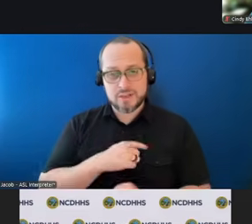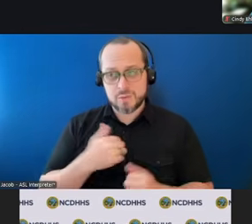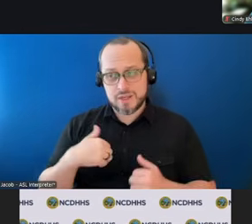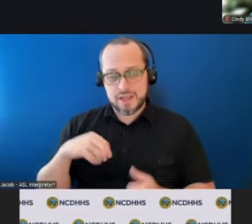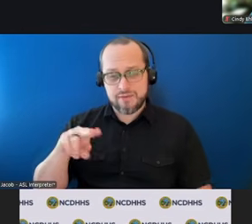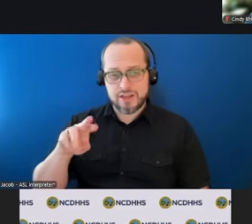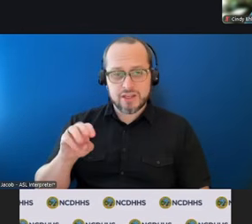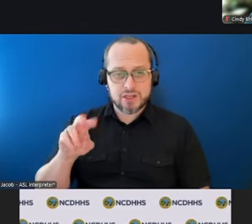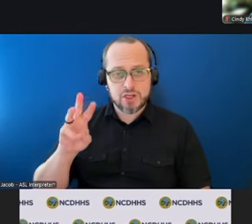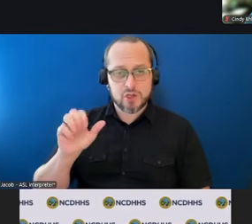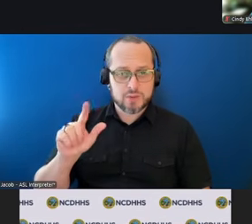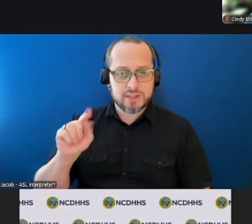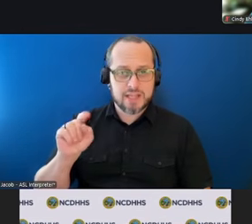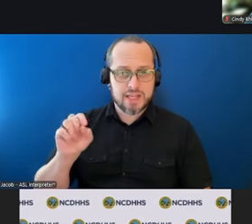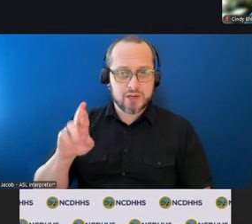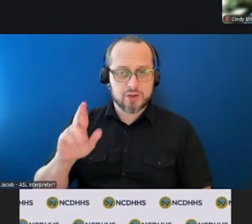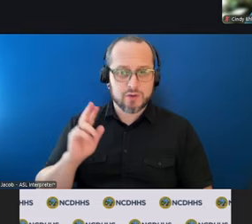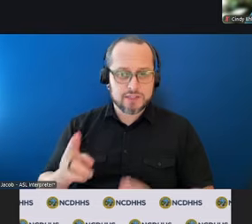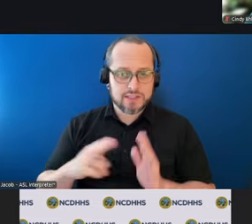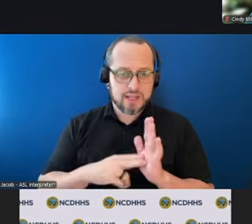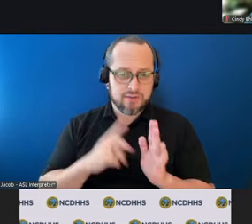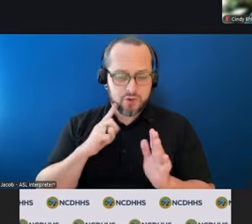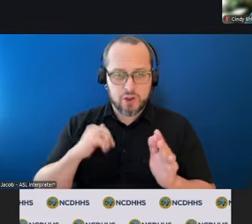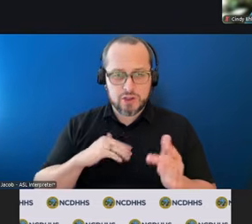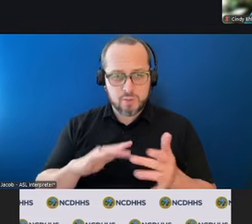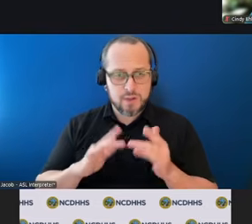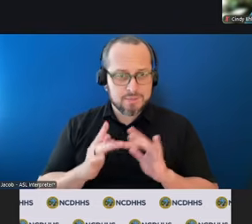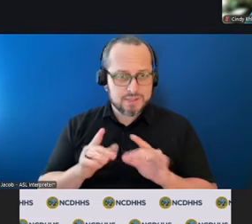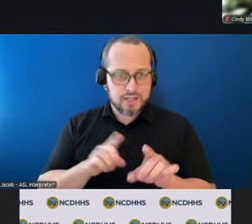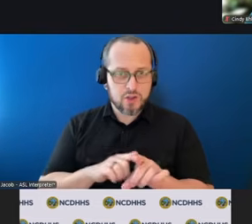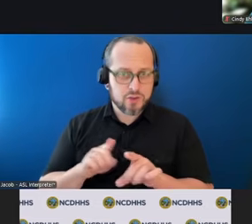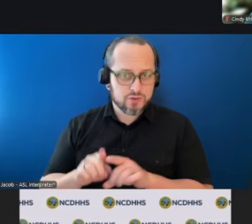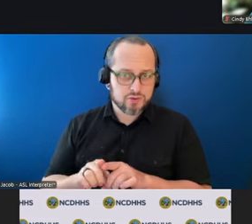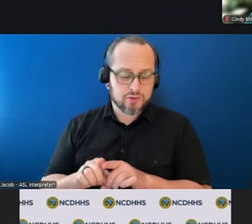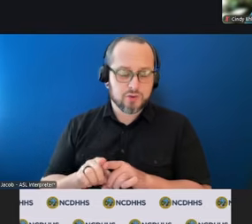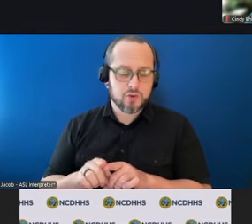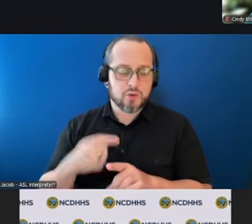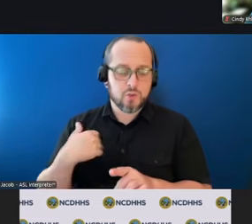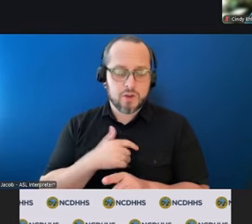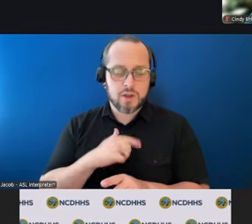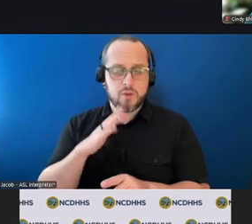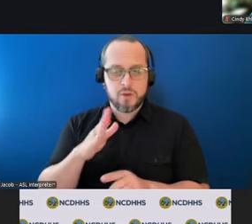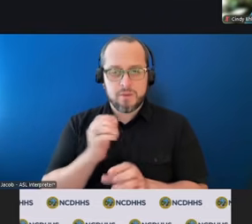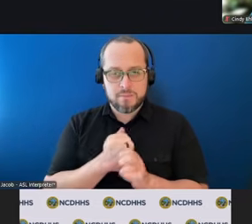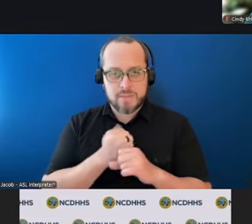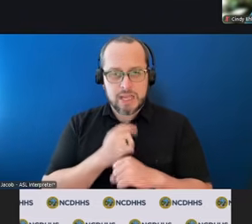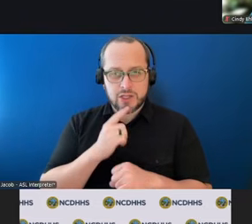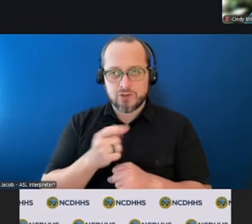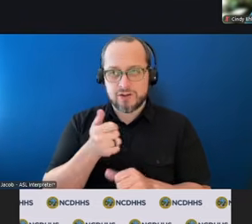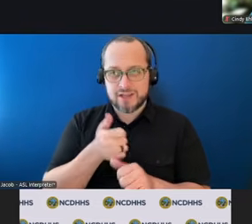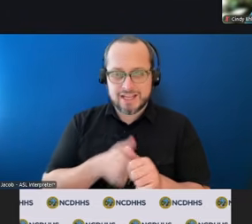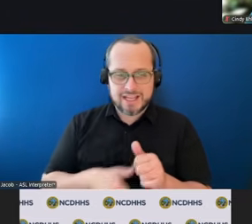you can sign up for on our website. Um as well as uh we'll be making sure that any upcoming funding